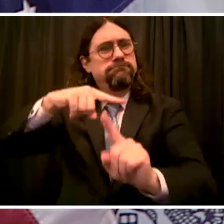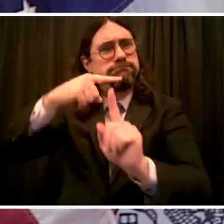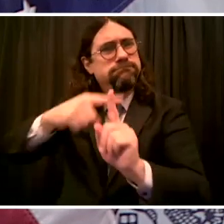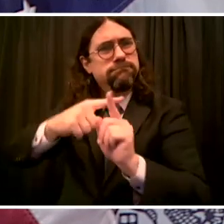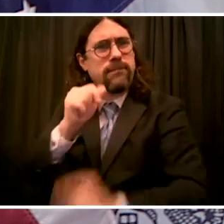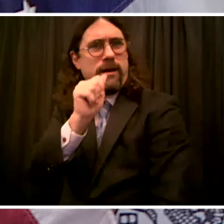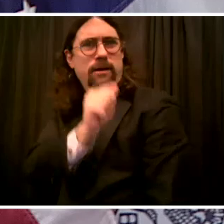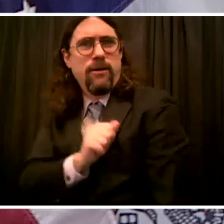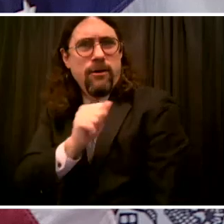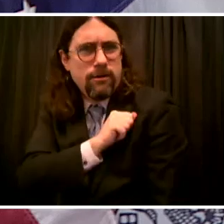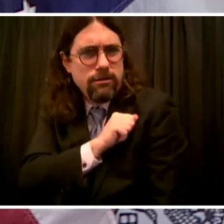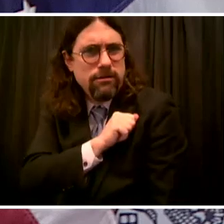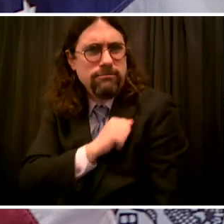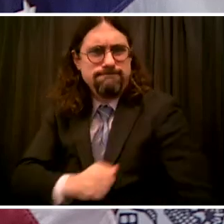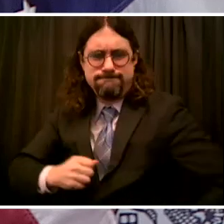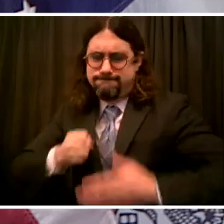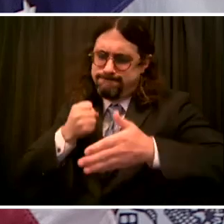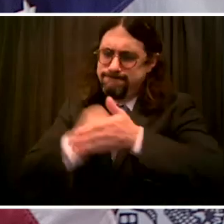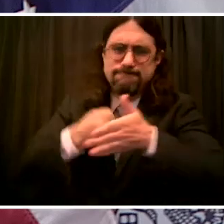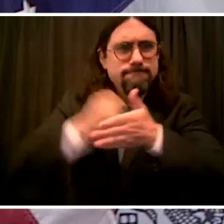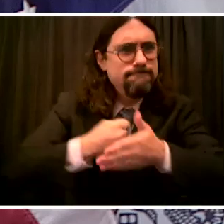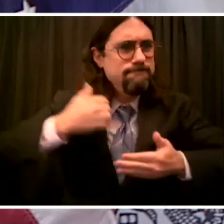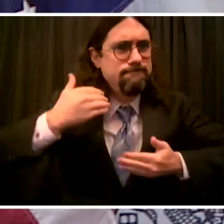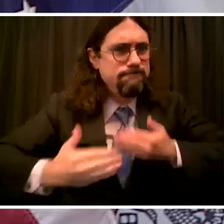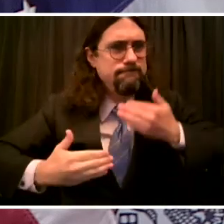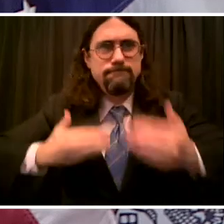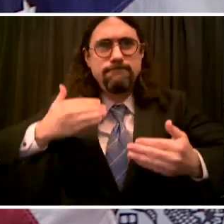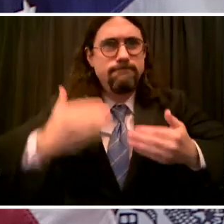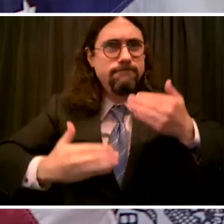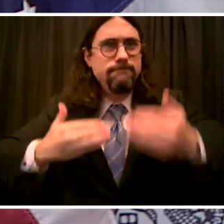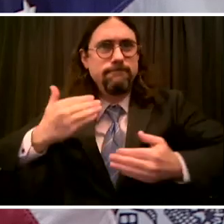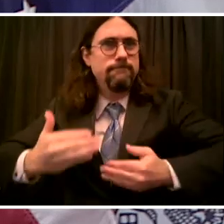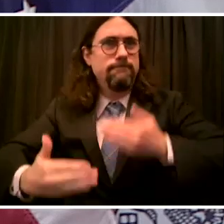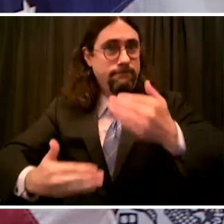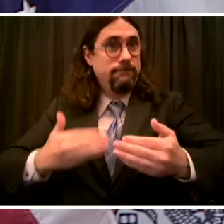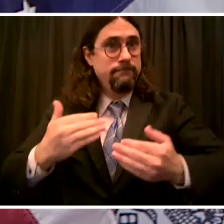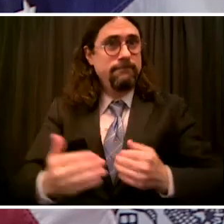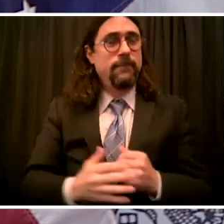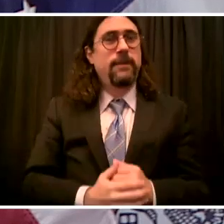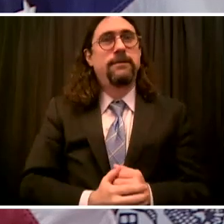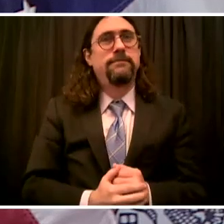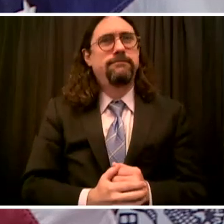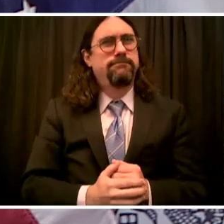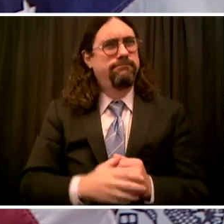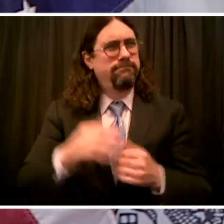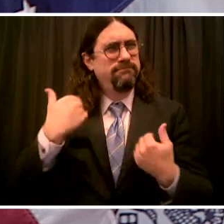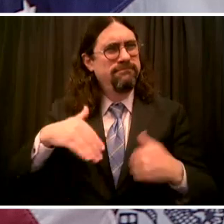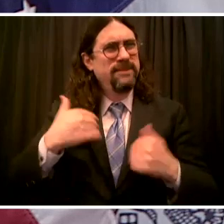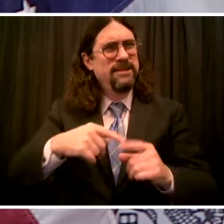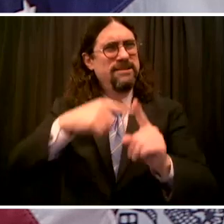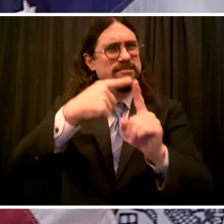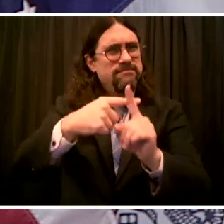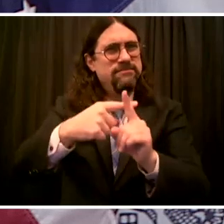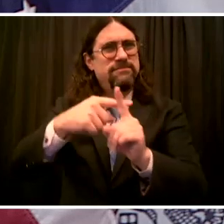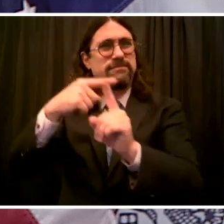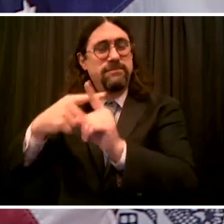BEAUTY AND THE STRENGTH OF THIS PLACE. BUT JUST BECAUSE WE PRIZE SELF-RELIANCE, IT